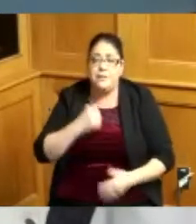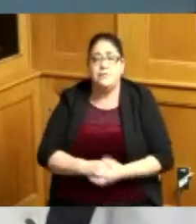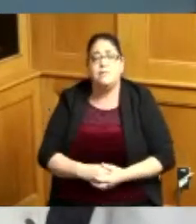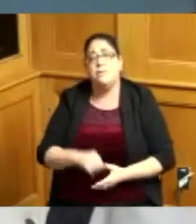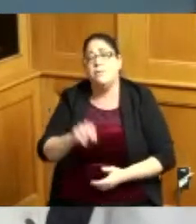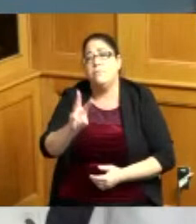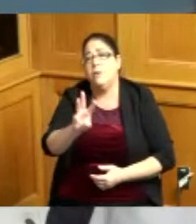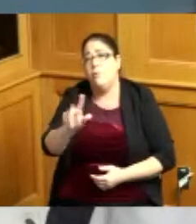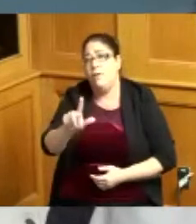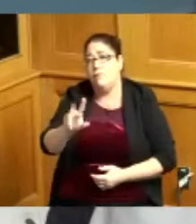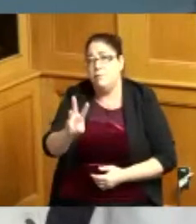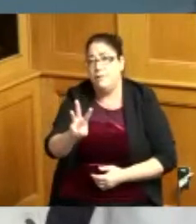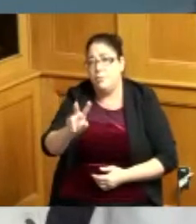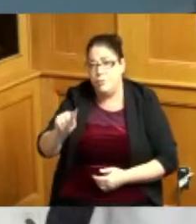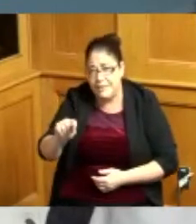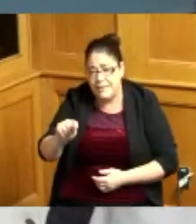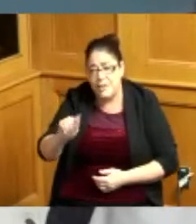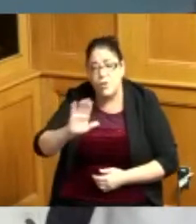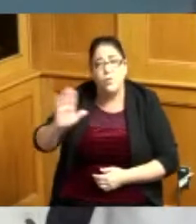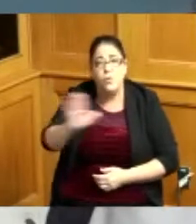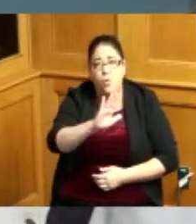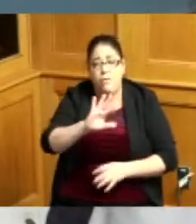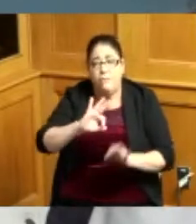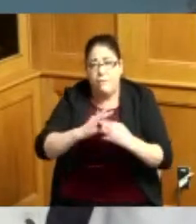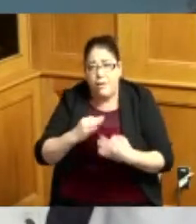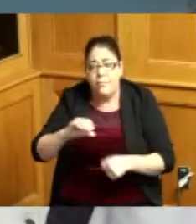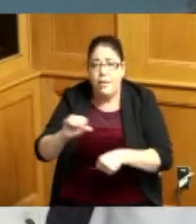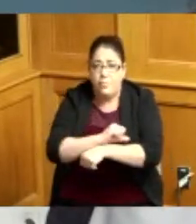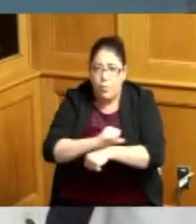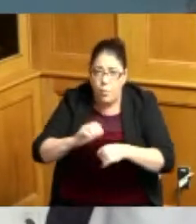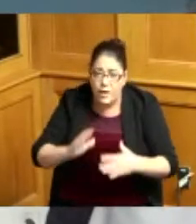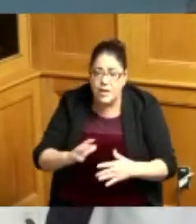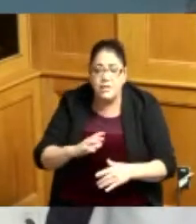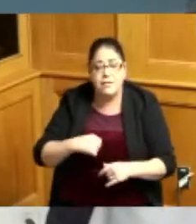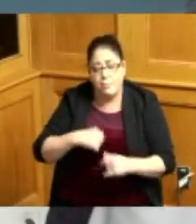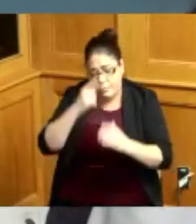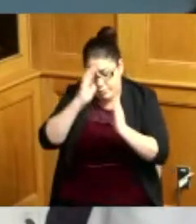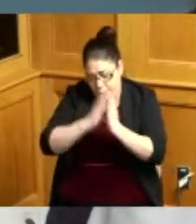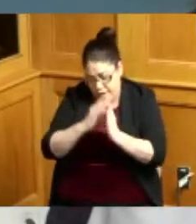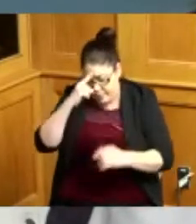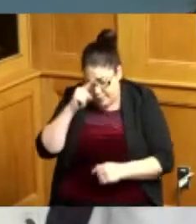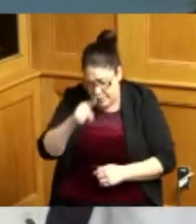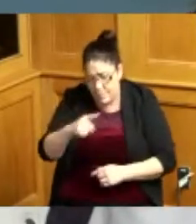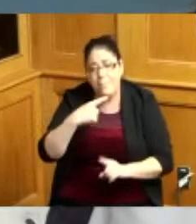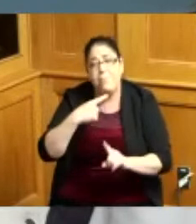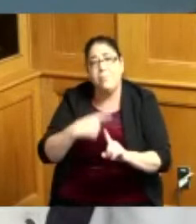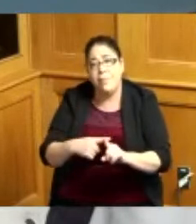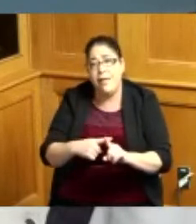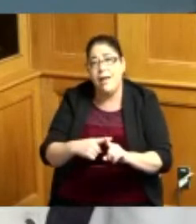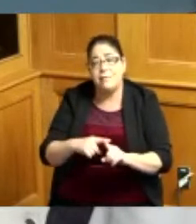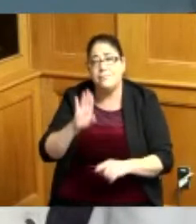Channel 5 employees and our prayers and of course his family and prayers he was there for 25 years